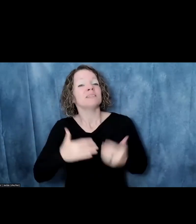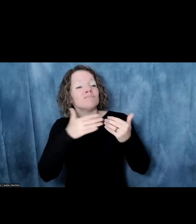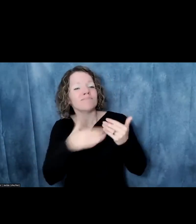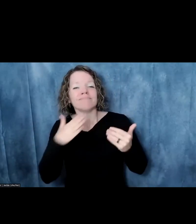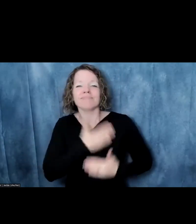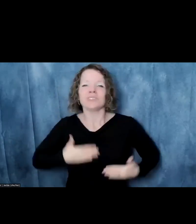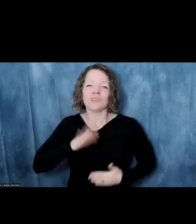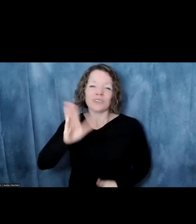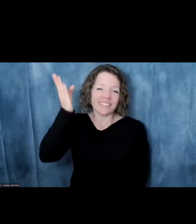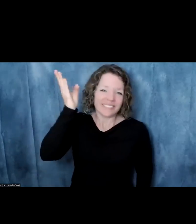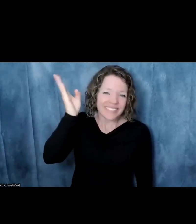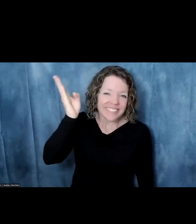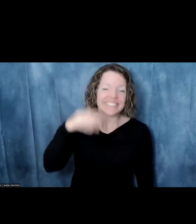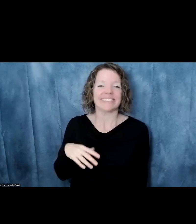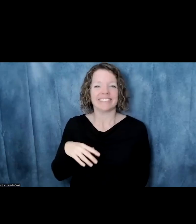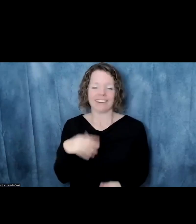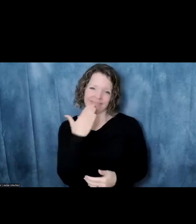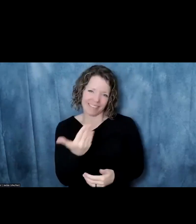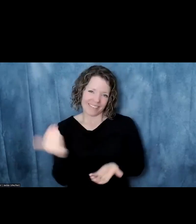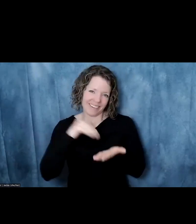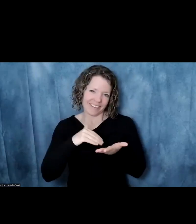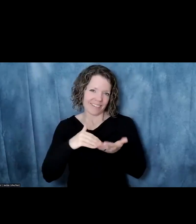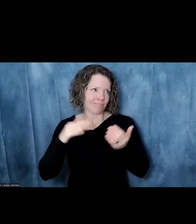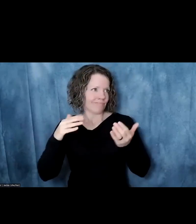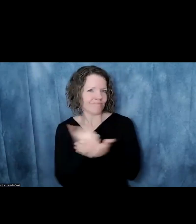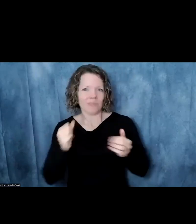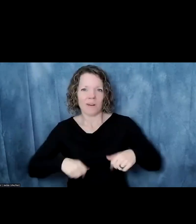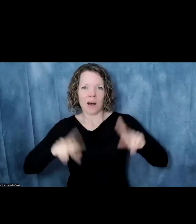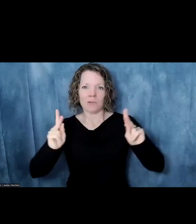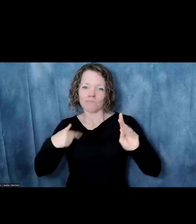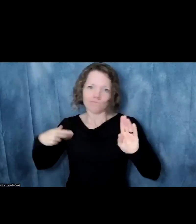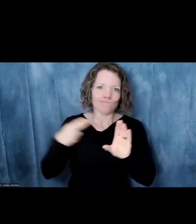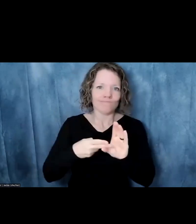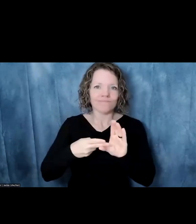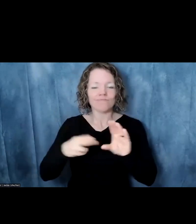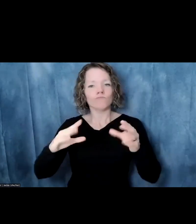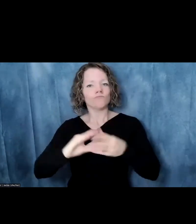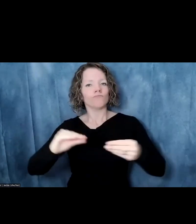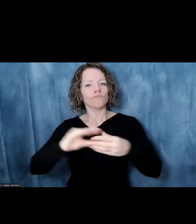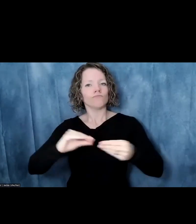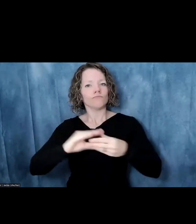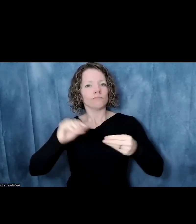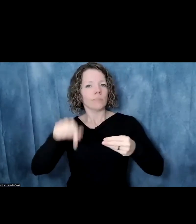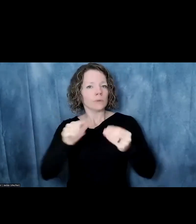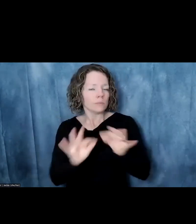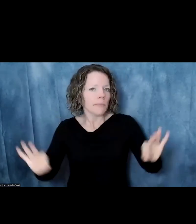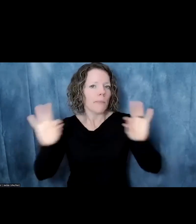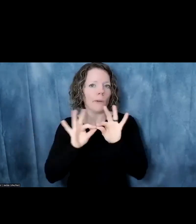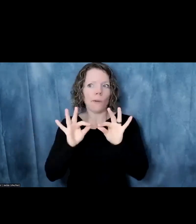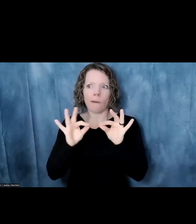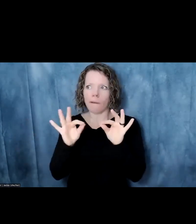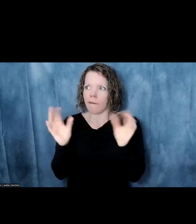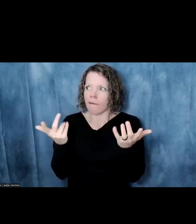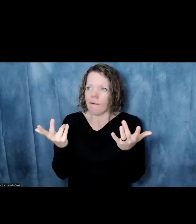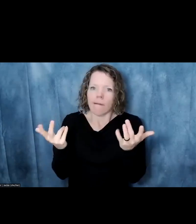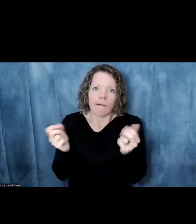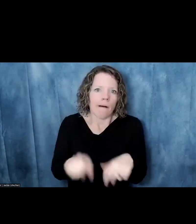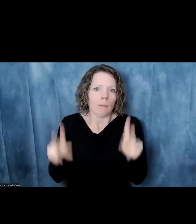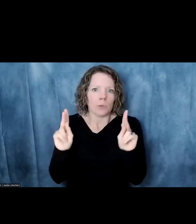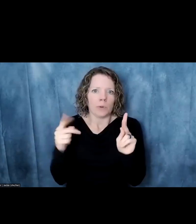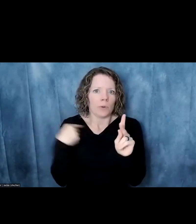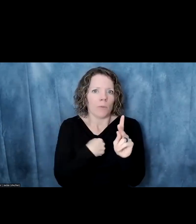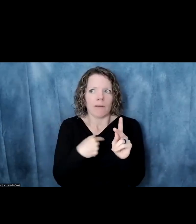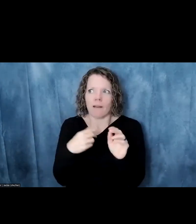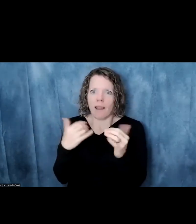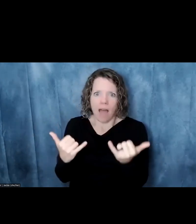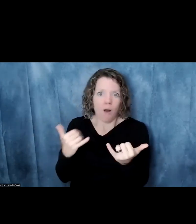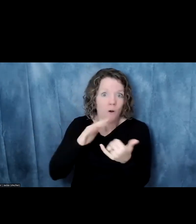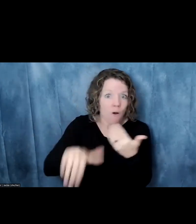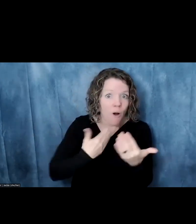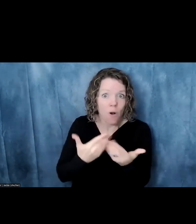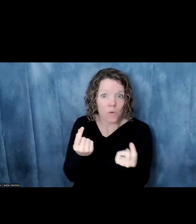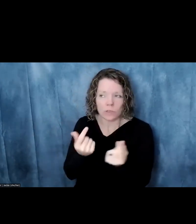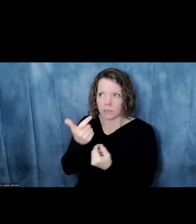open this important opportunity to hear about all the advances through our Centers of Excellence.